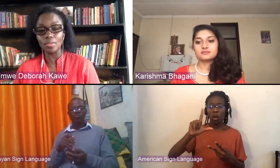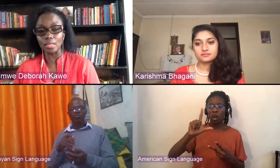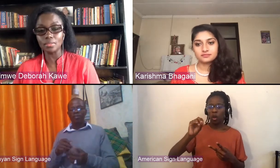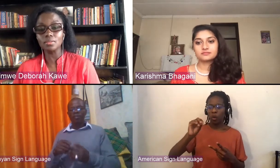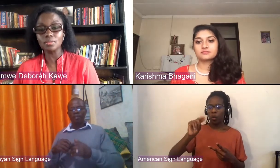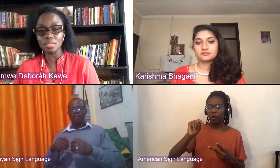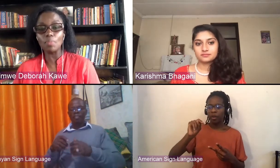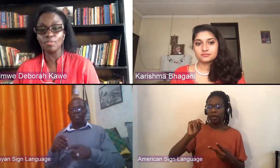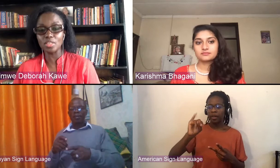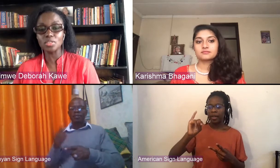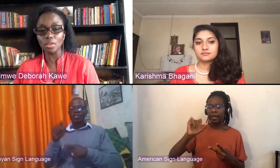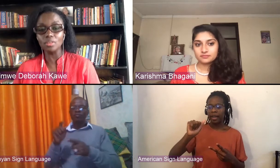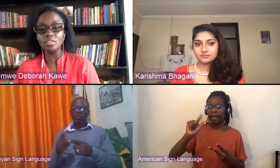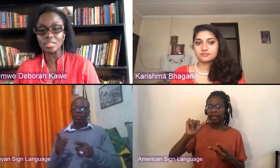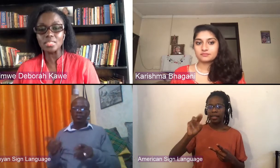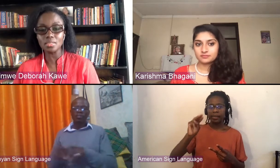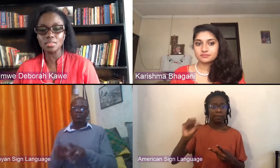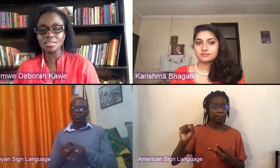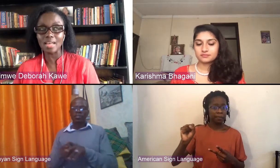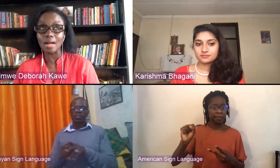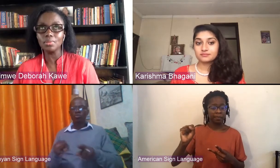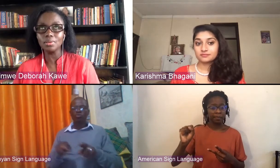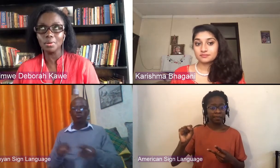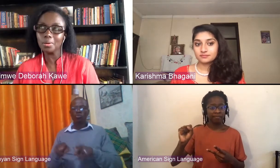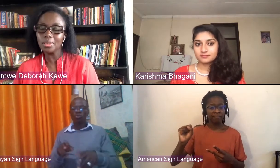that some of these colonialists some or all,